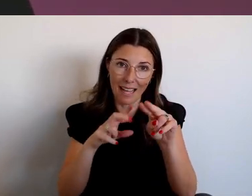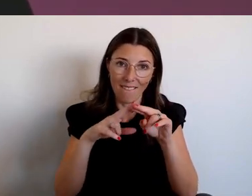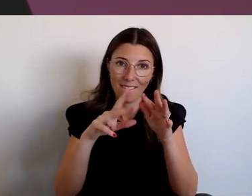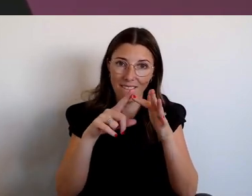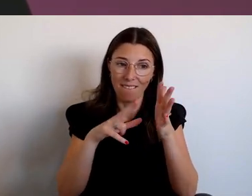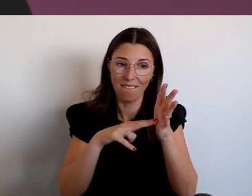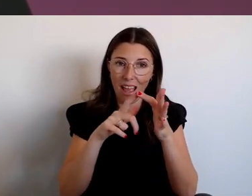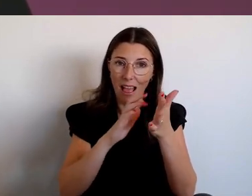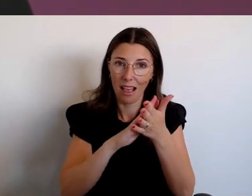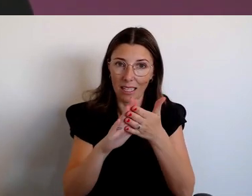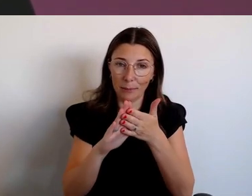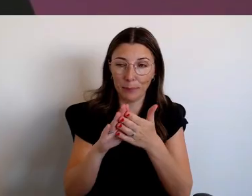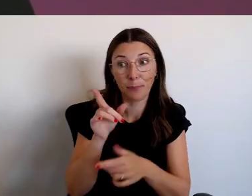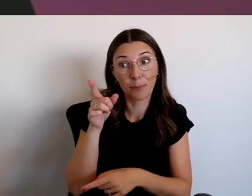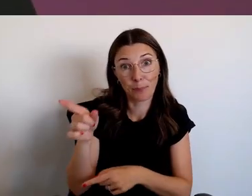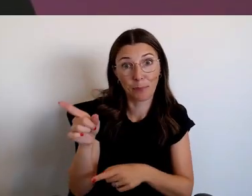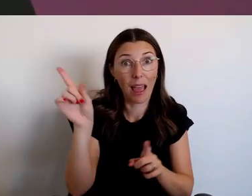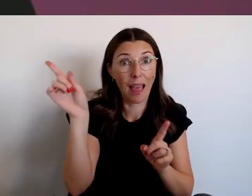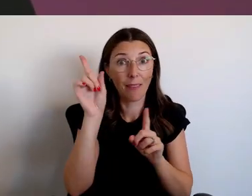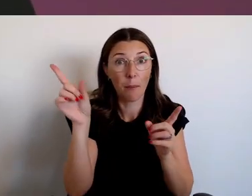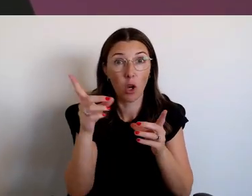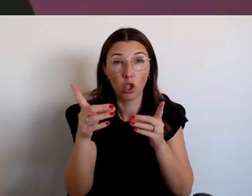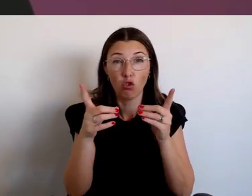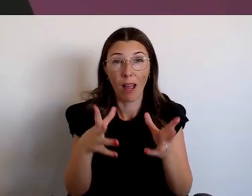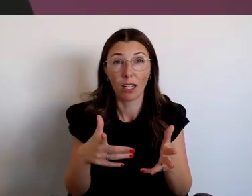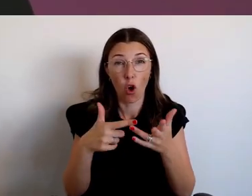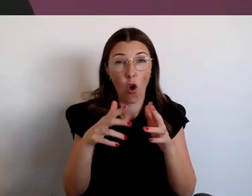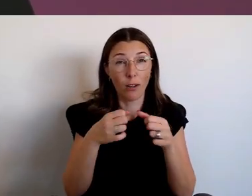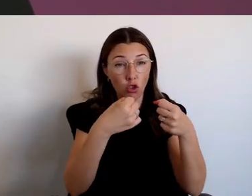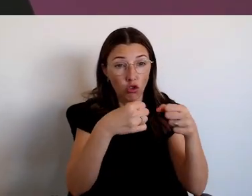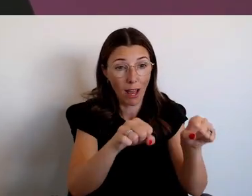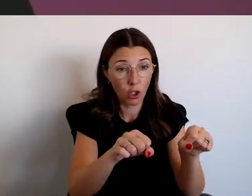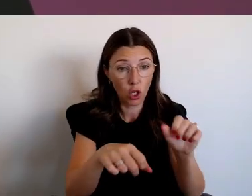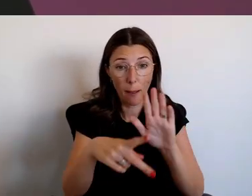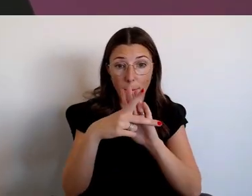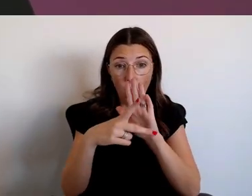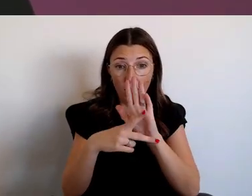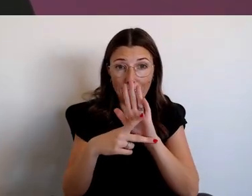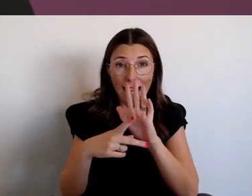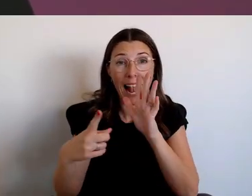Bethany is currently Director of Strategy, Policy and AI in